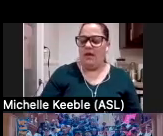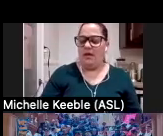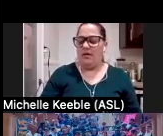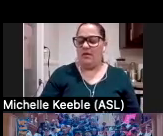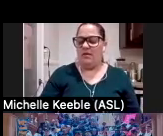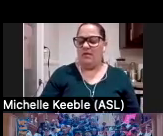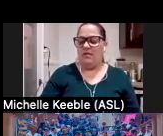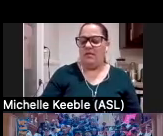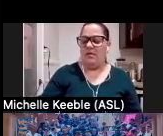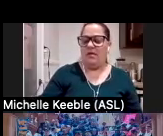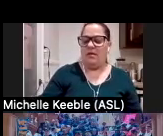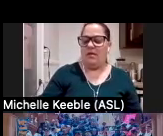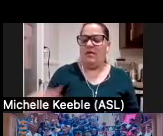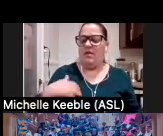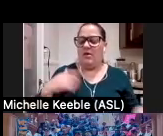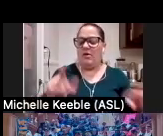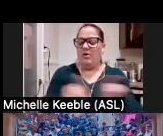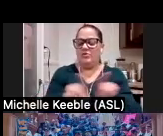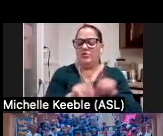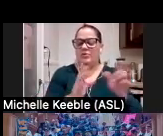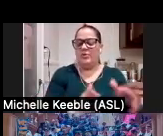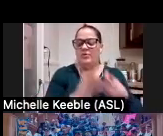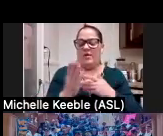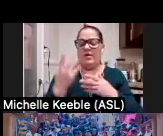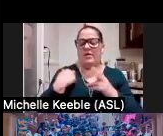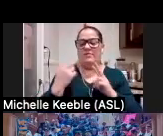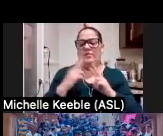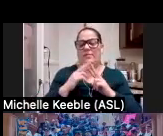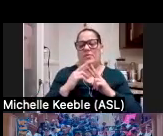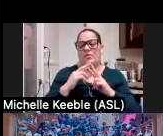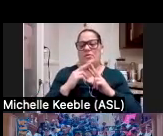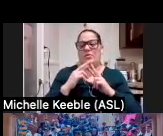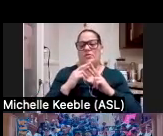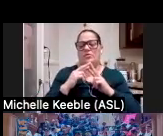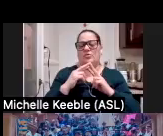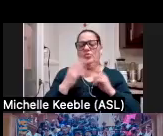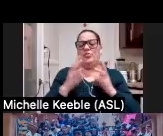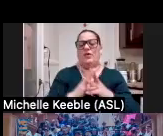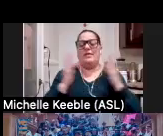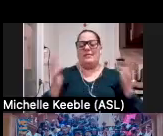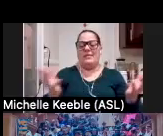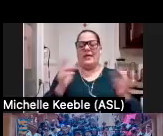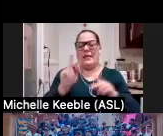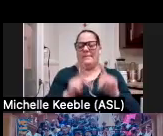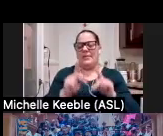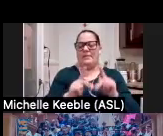traveling incentives we have. As for partnerships, we partnered with a lot of individuals, a lot. And